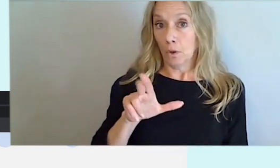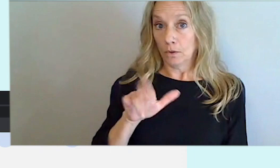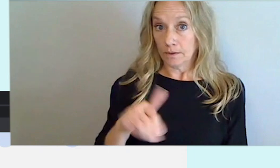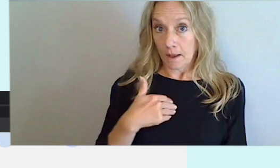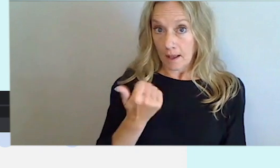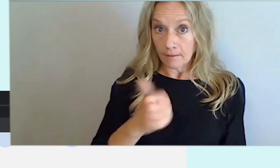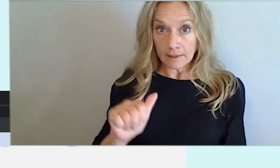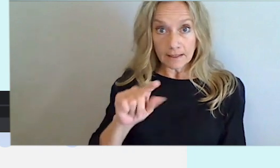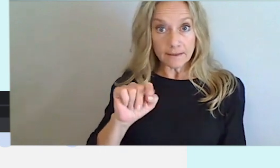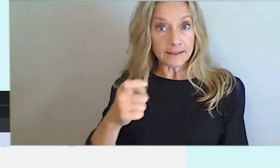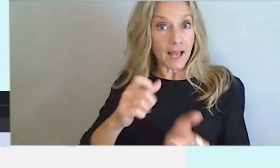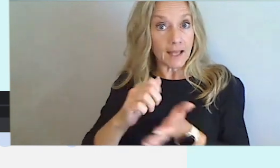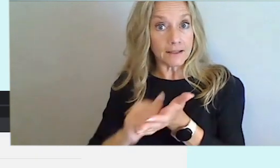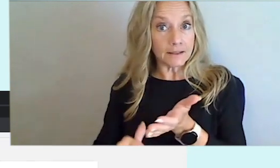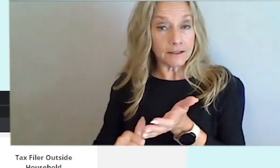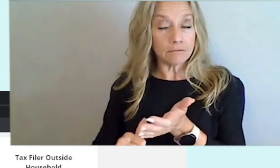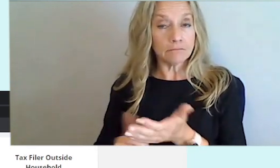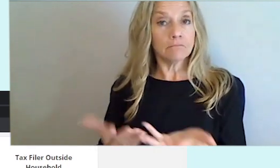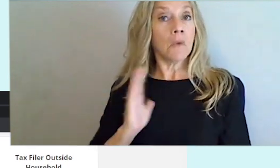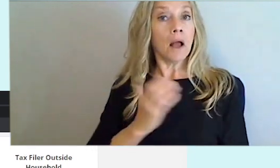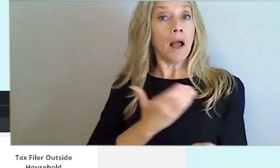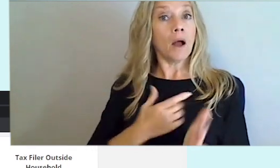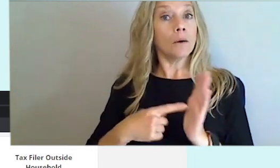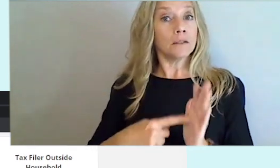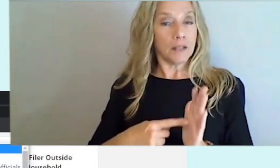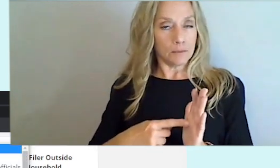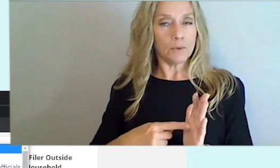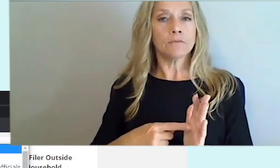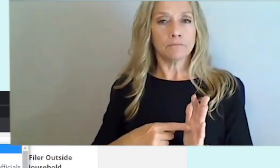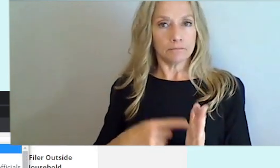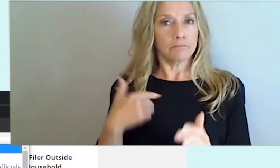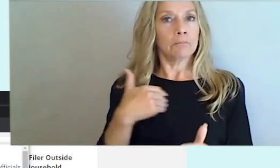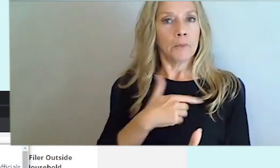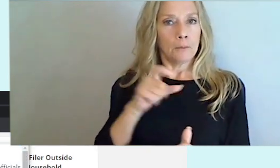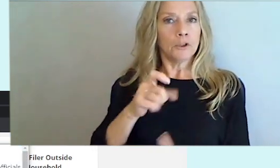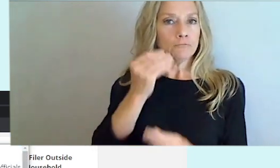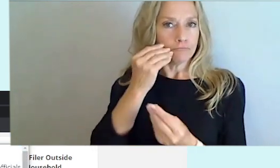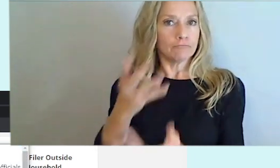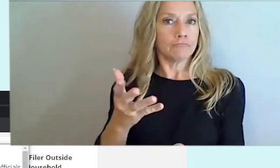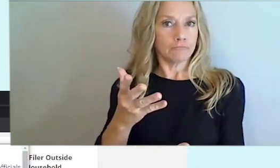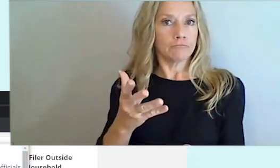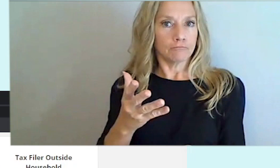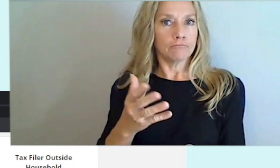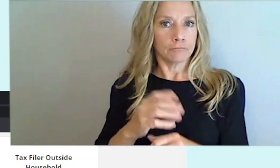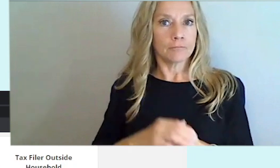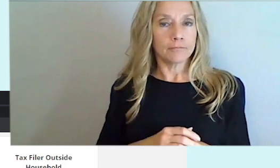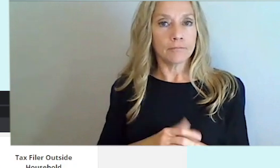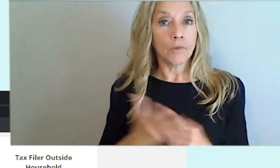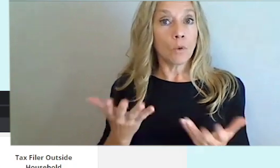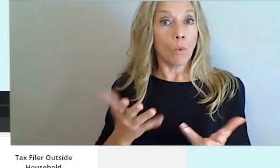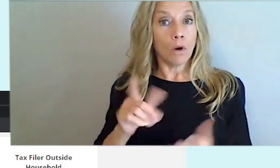For this example, the member needs to report a tax deduction. Lucy has a tax deduction for student